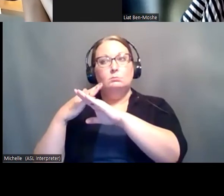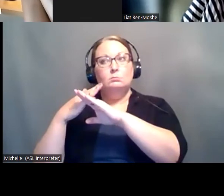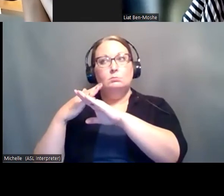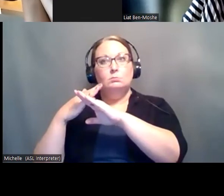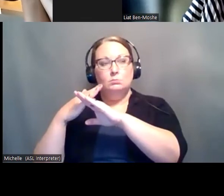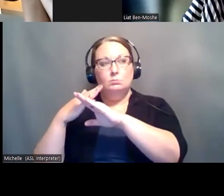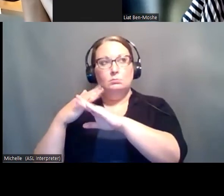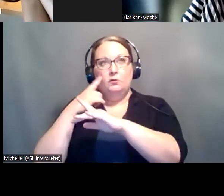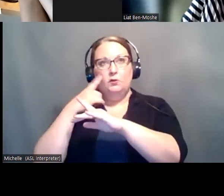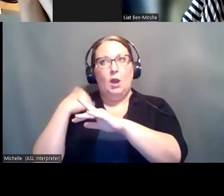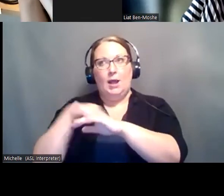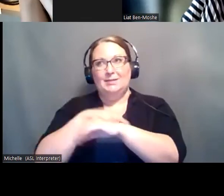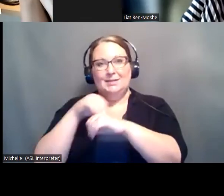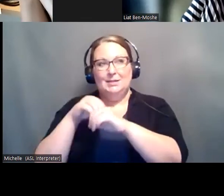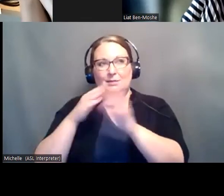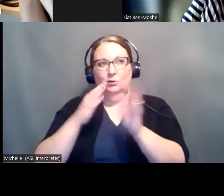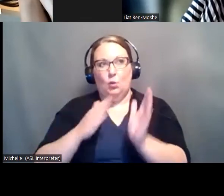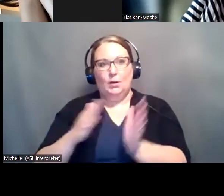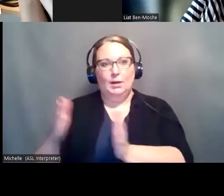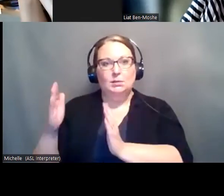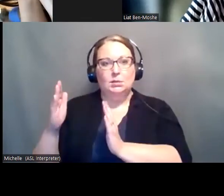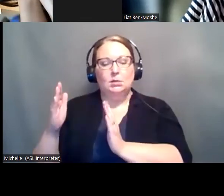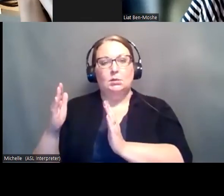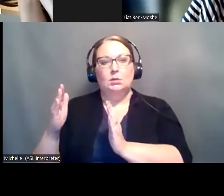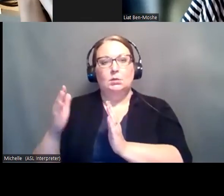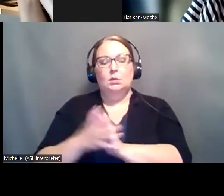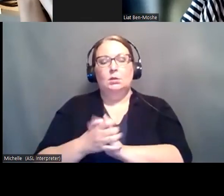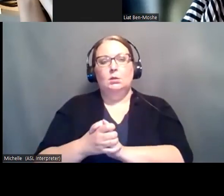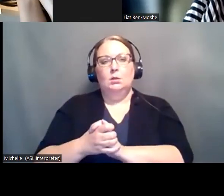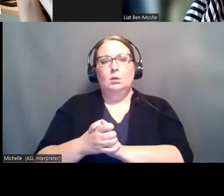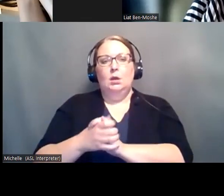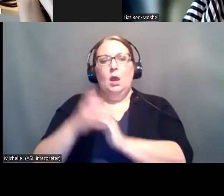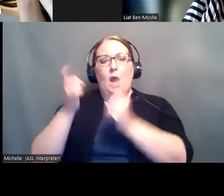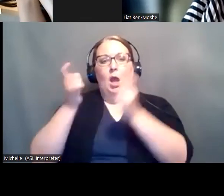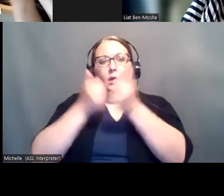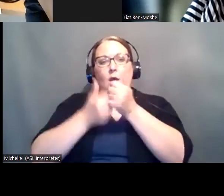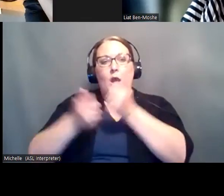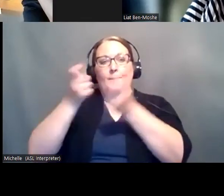in this organizing is that administration will often say